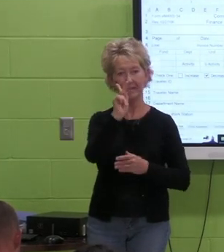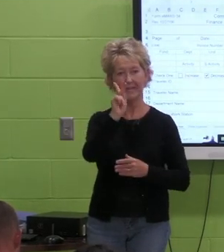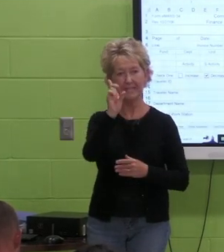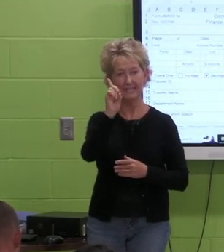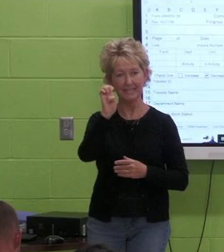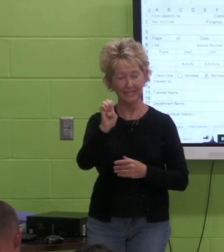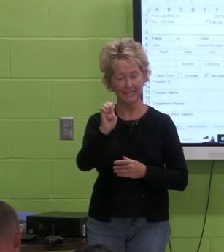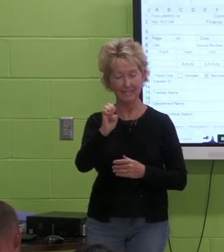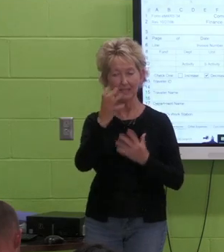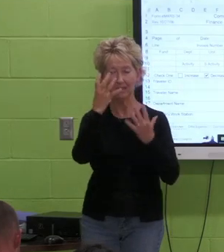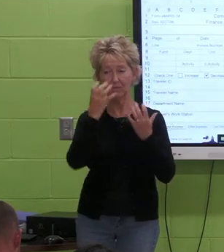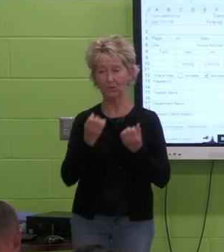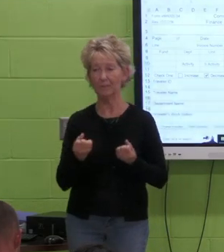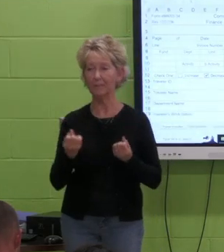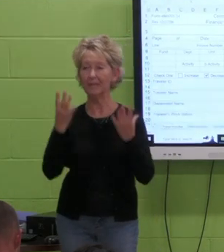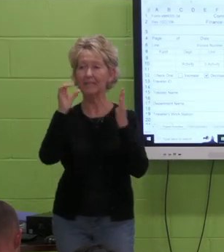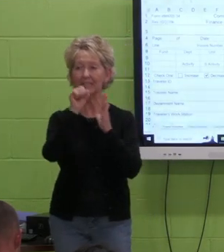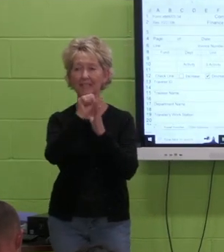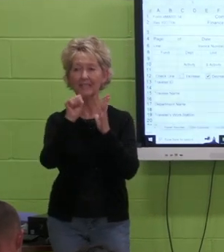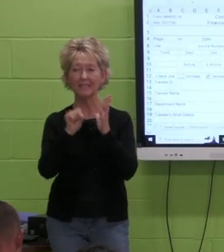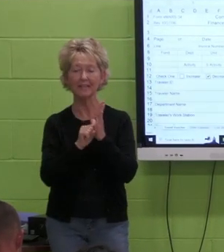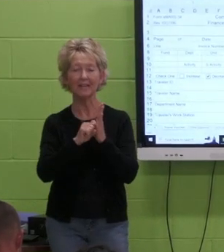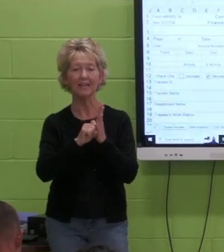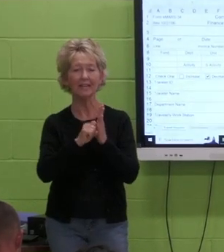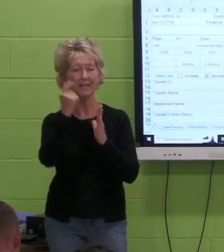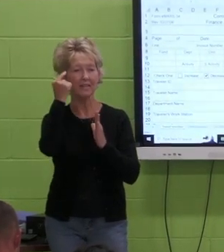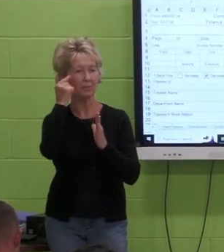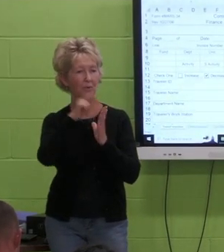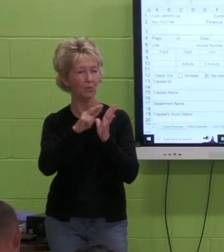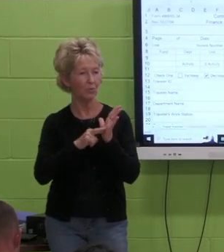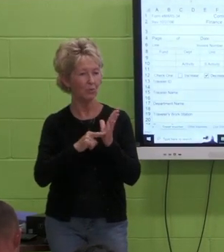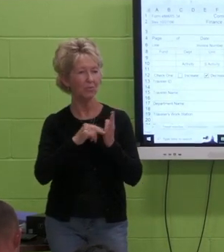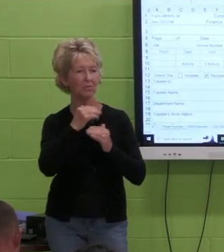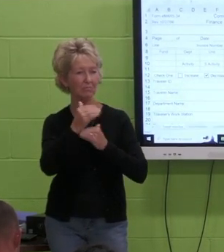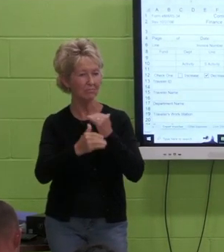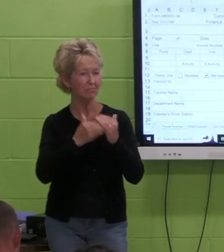unfortunately there are a lot of state government rules and regulations that we have to follow um